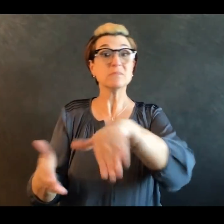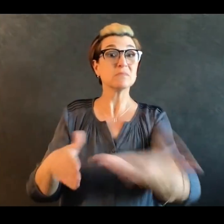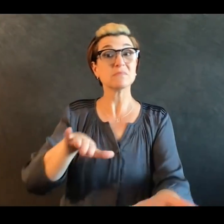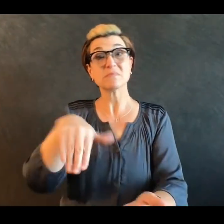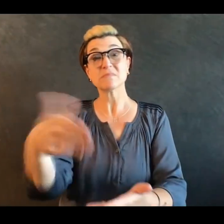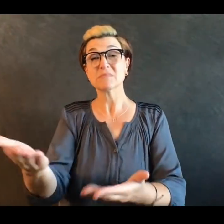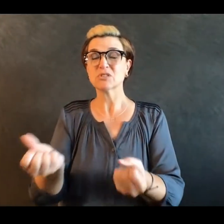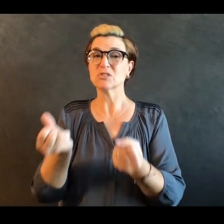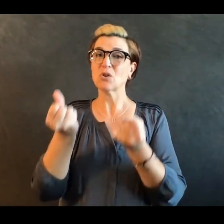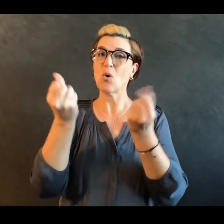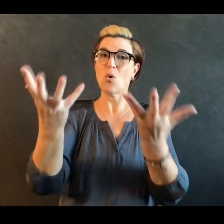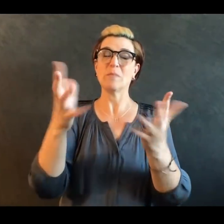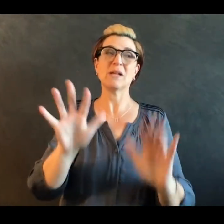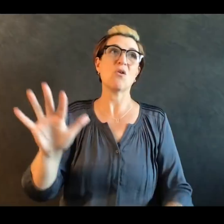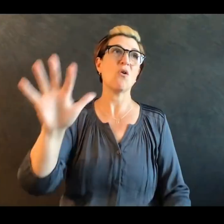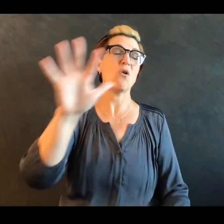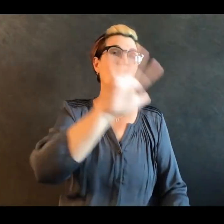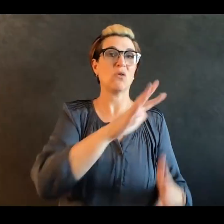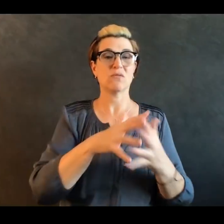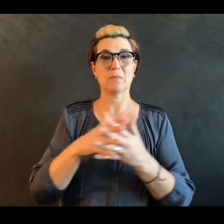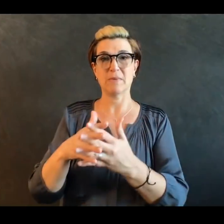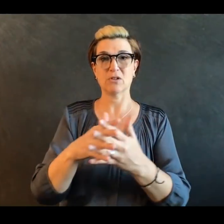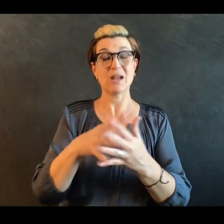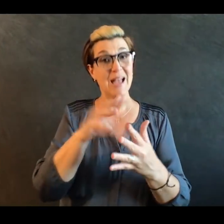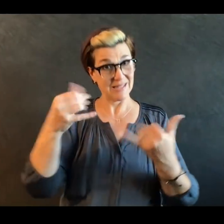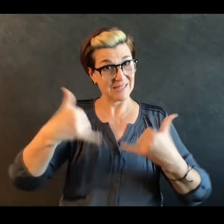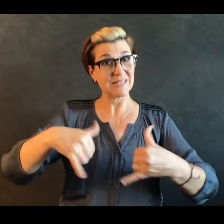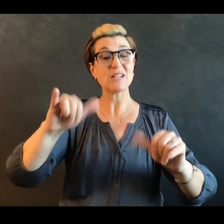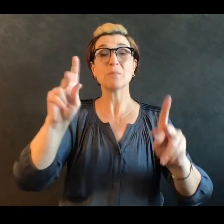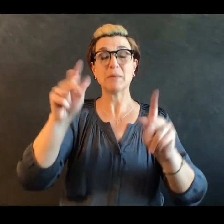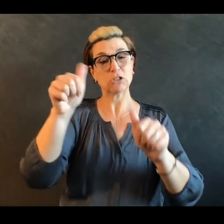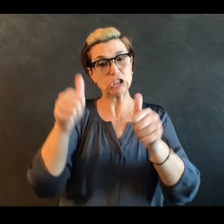United States continue we know the number of people who are still in the